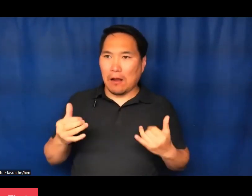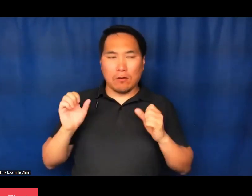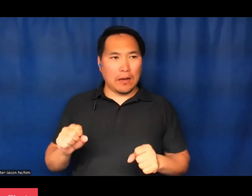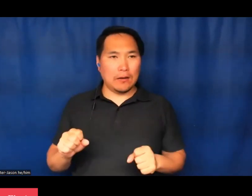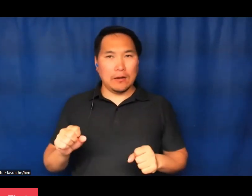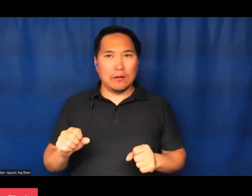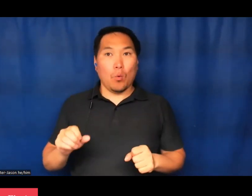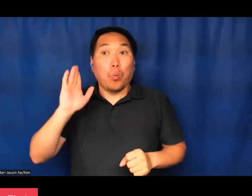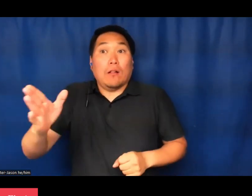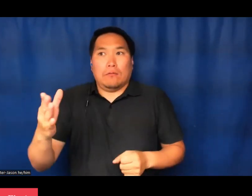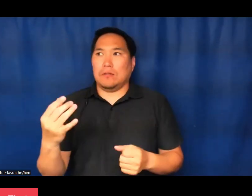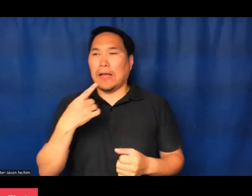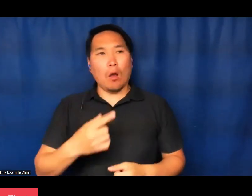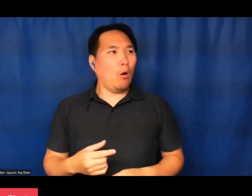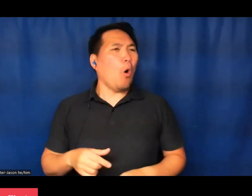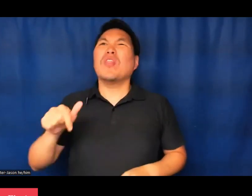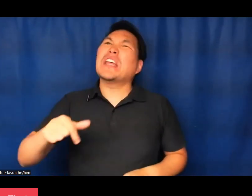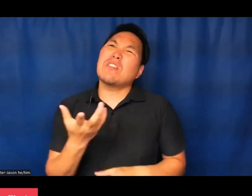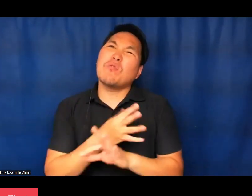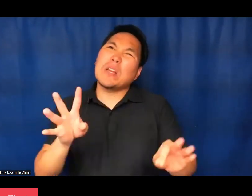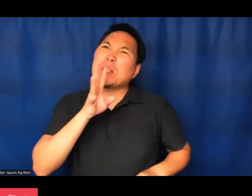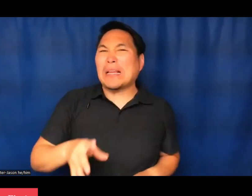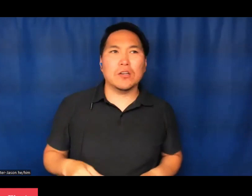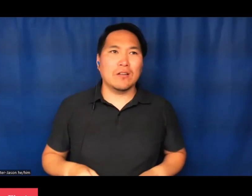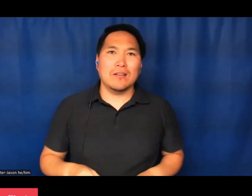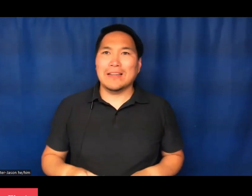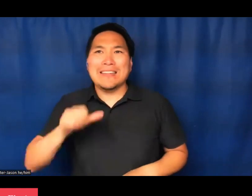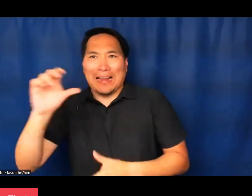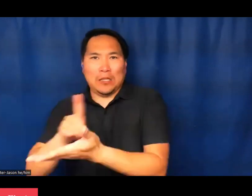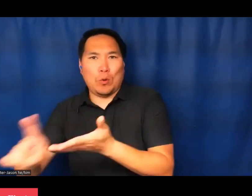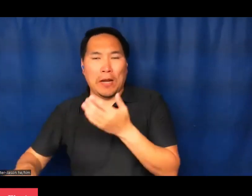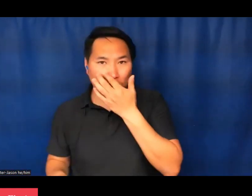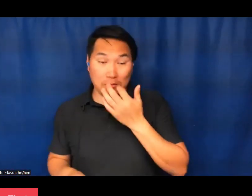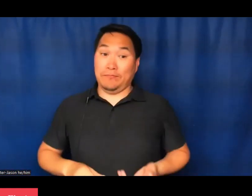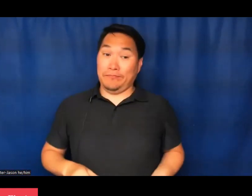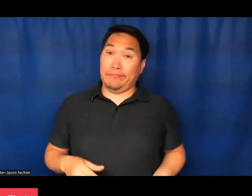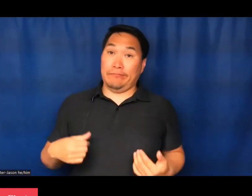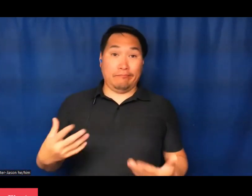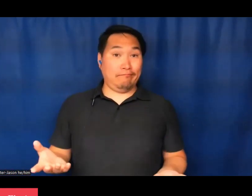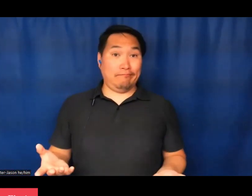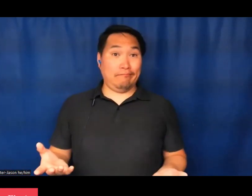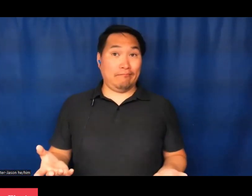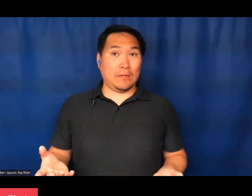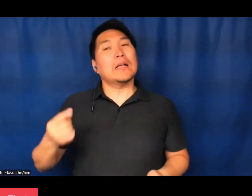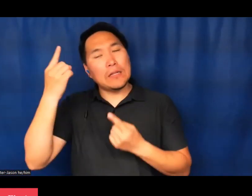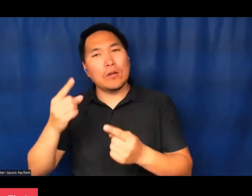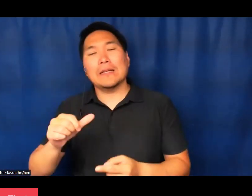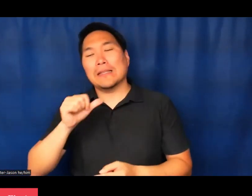activities involve speech as against some form of non-discrimination. Now, we're talking about non-discrimination by sexual orientation.